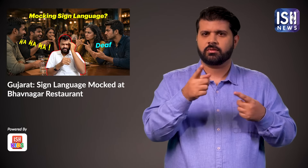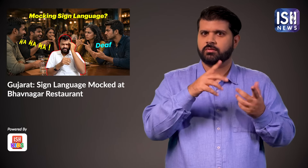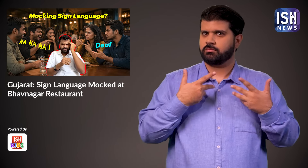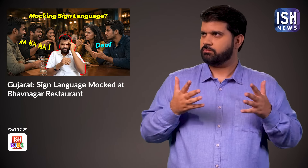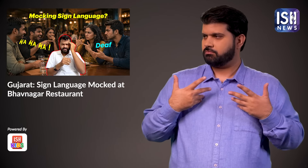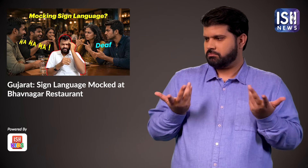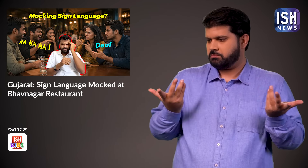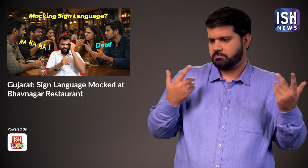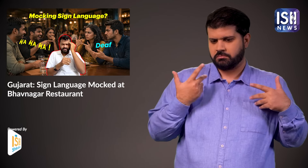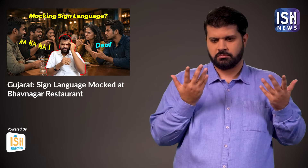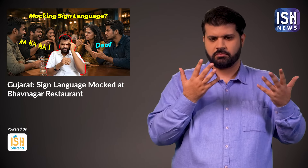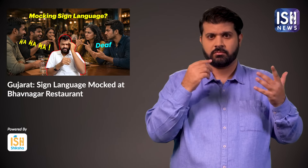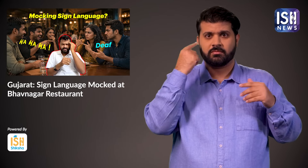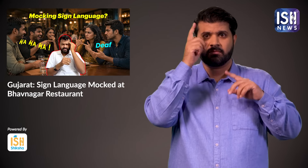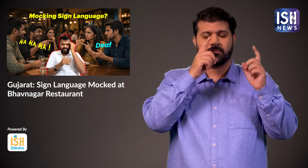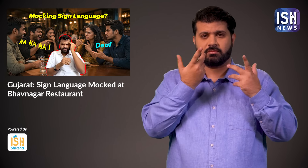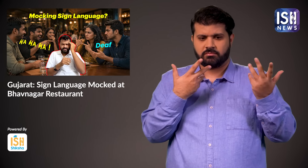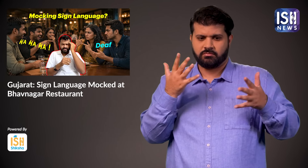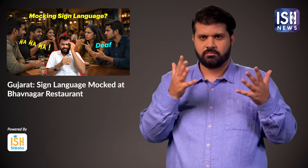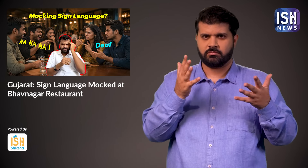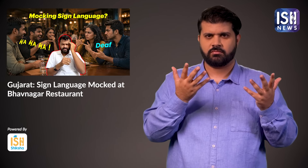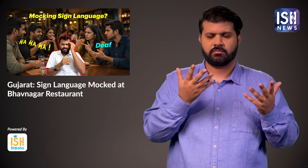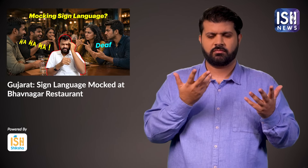The men denied everything and claimed they had done nothing.